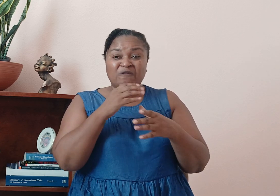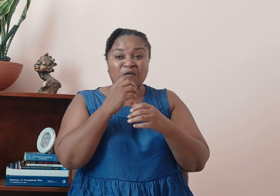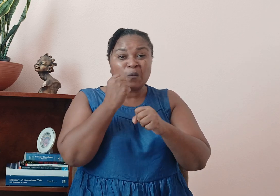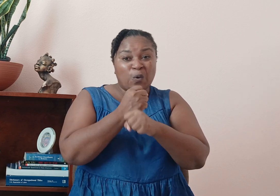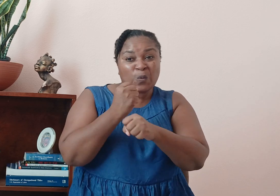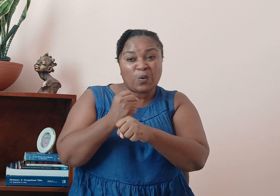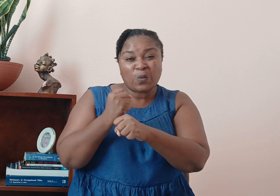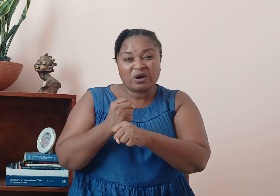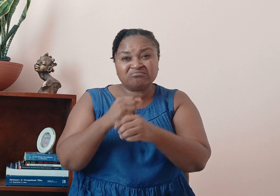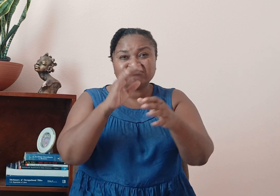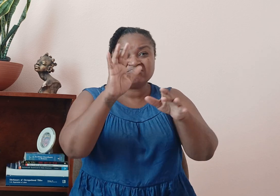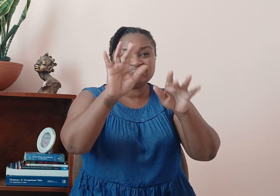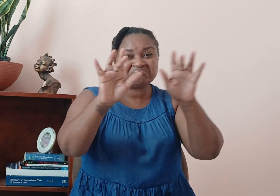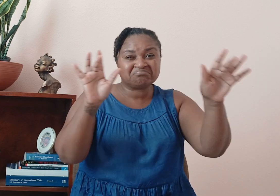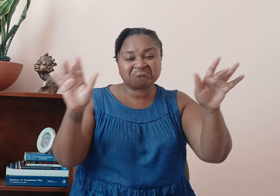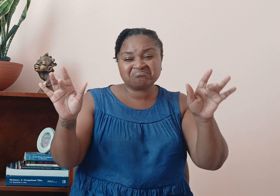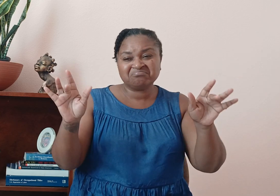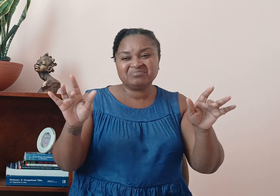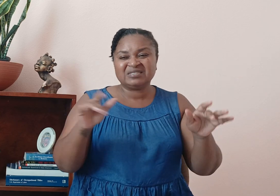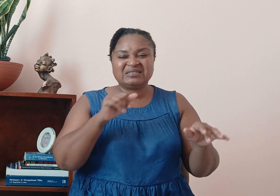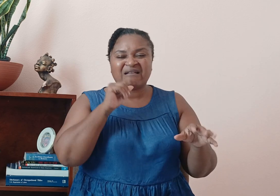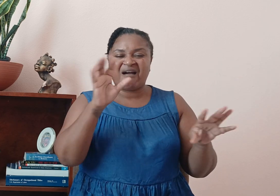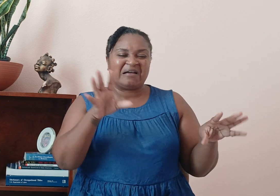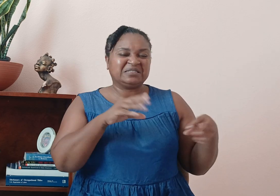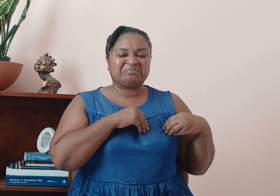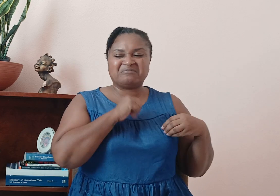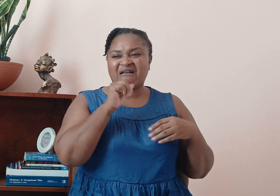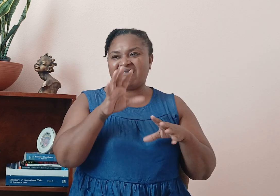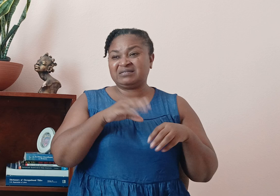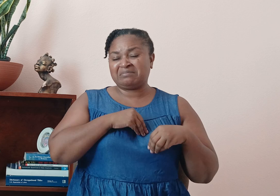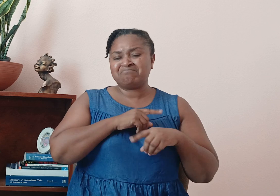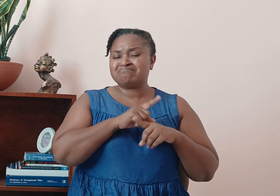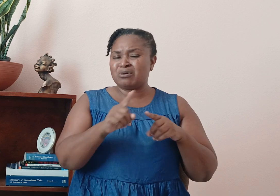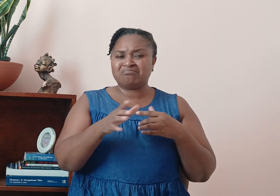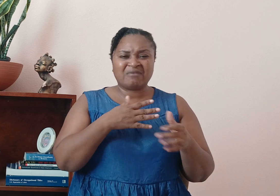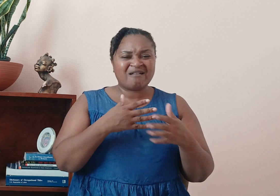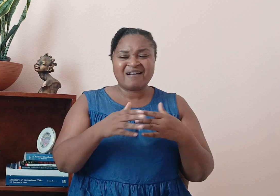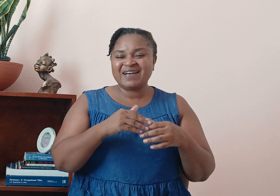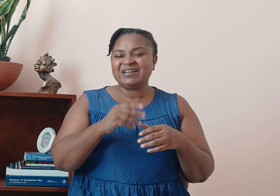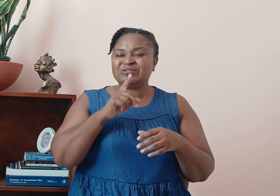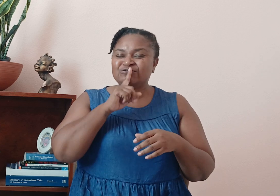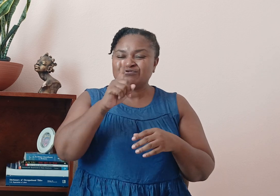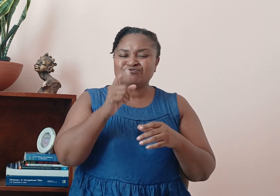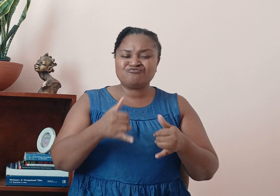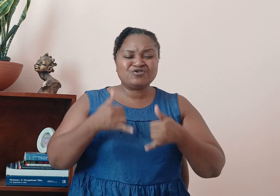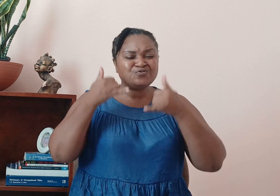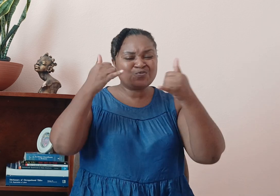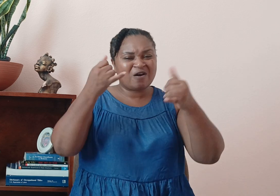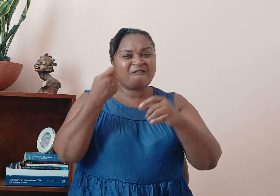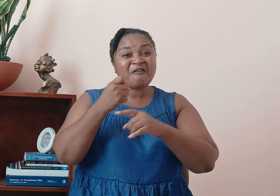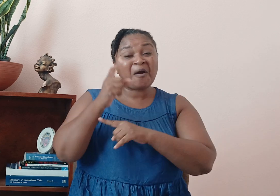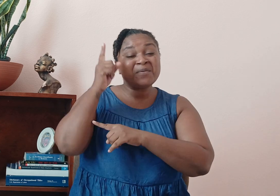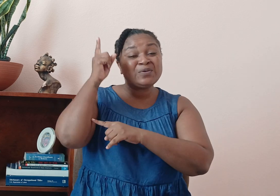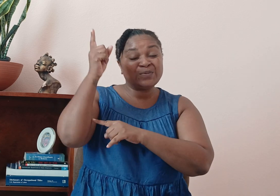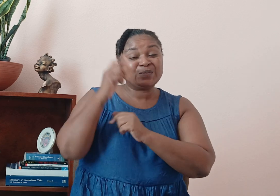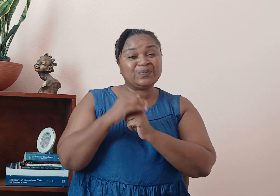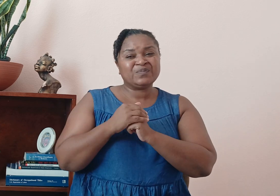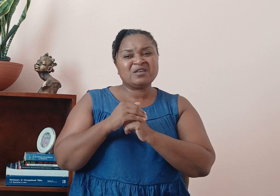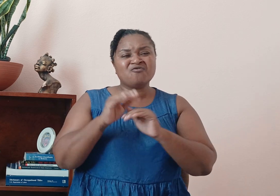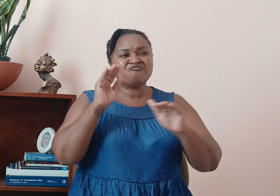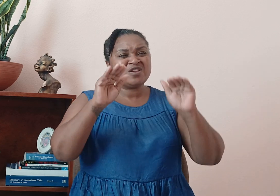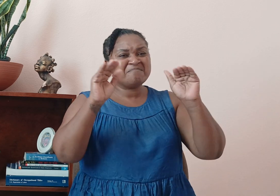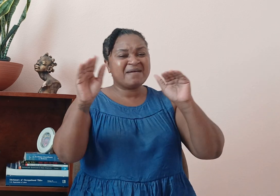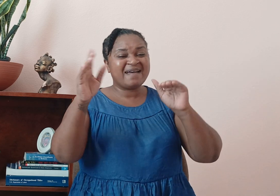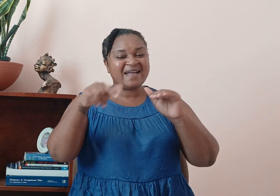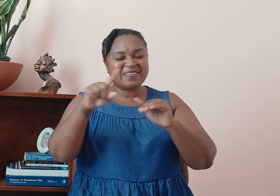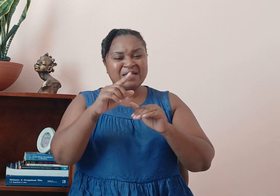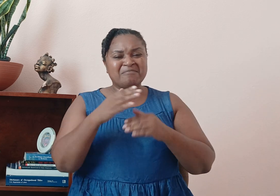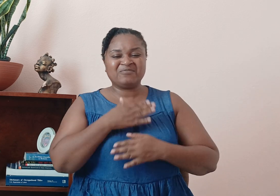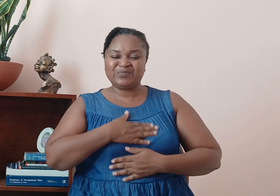reward will come from you. Remind them, Lord, of the privilege that it is for you to partner